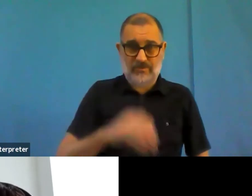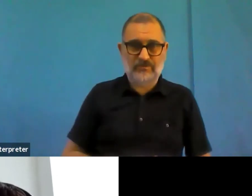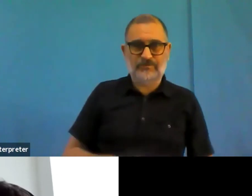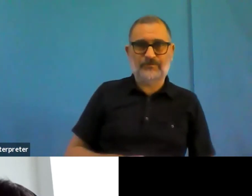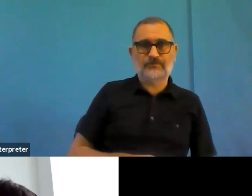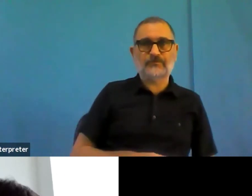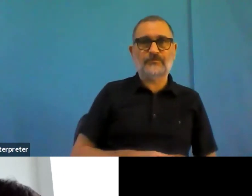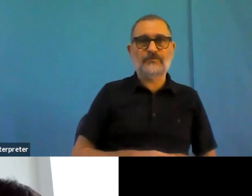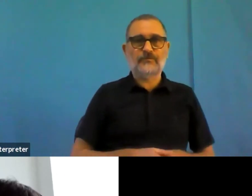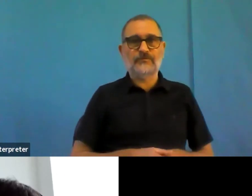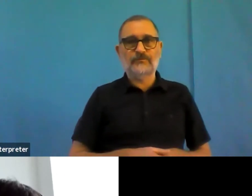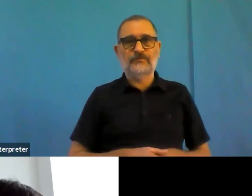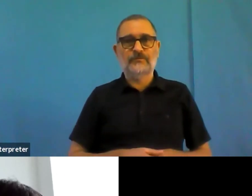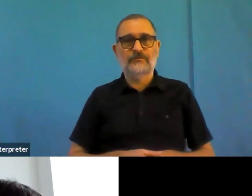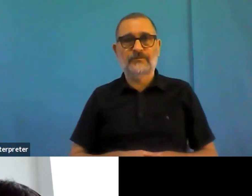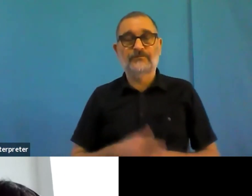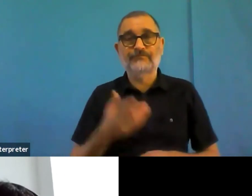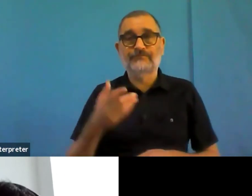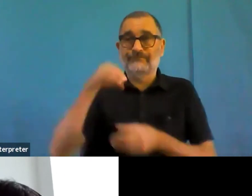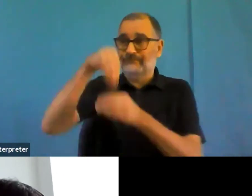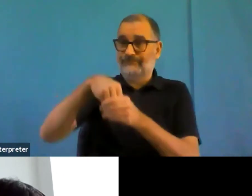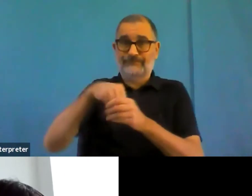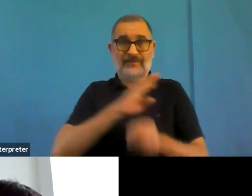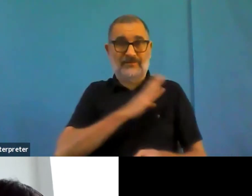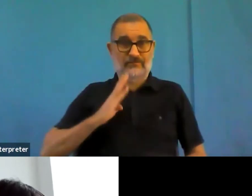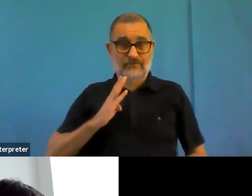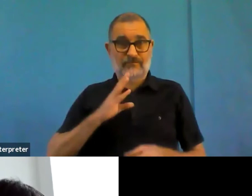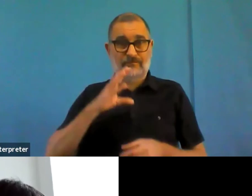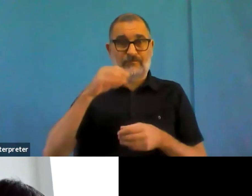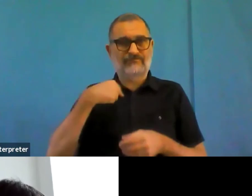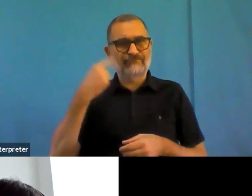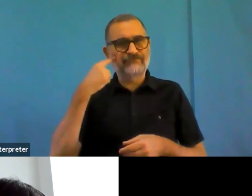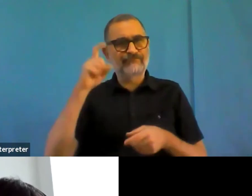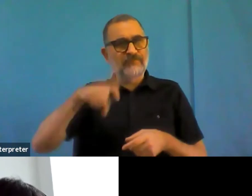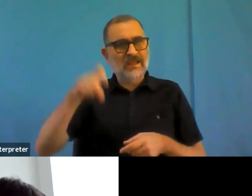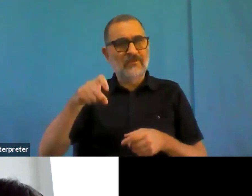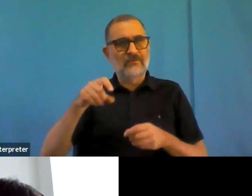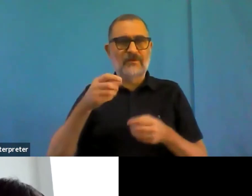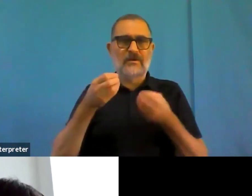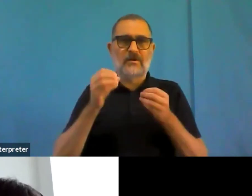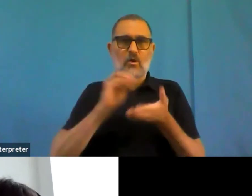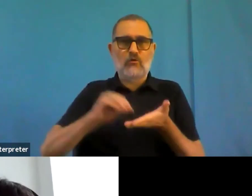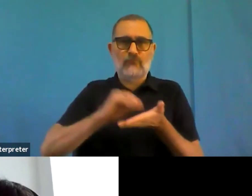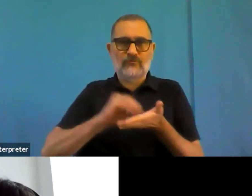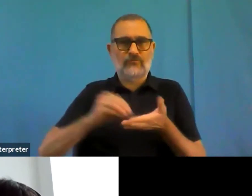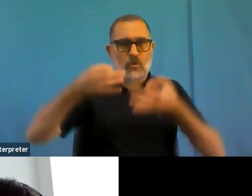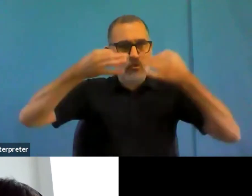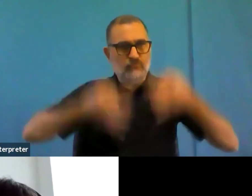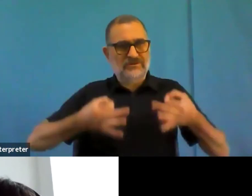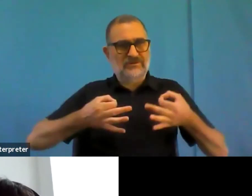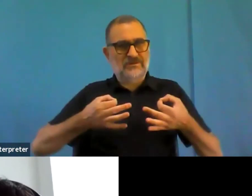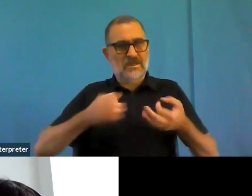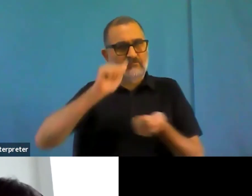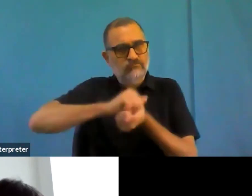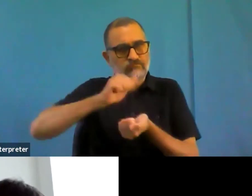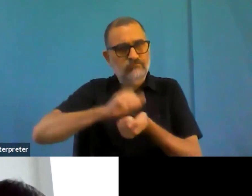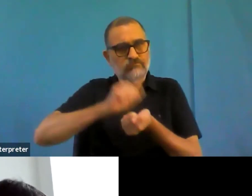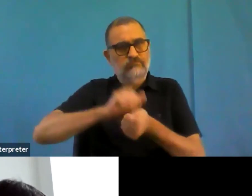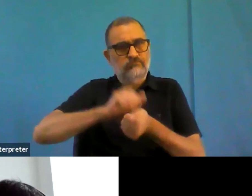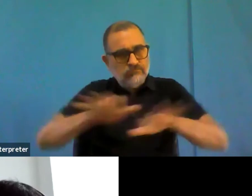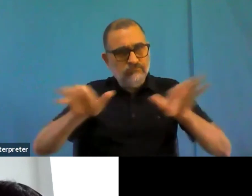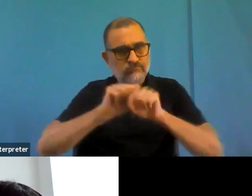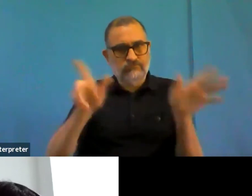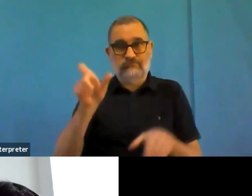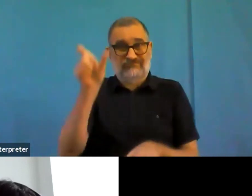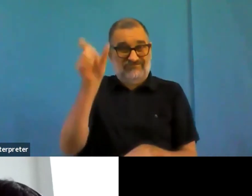which is published by those who are in scope also on social networks on social media, since